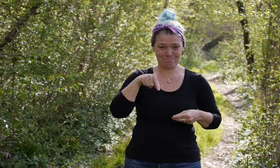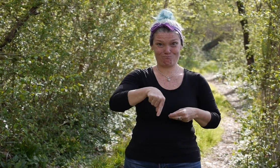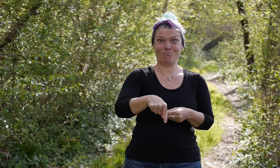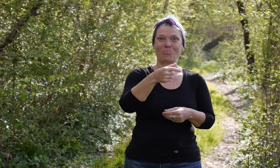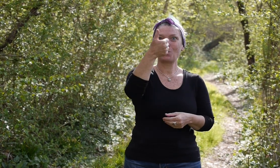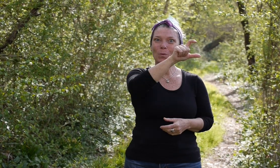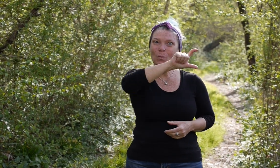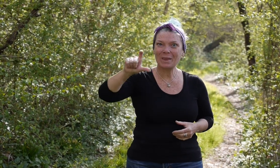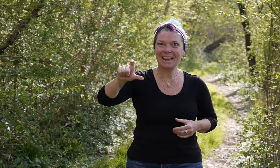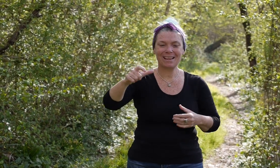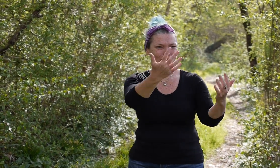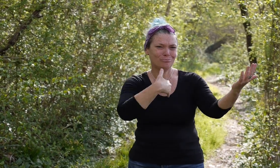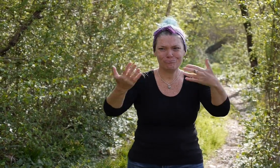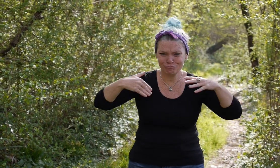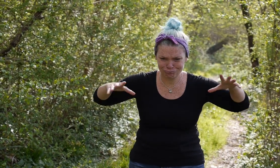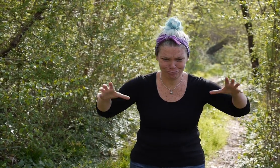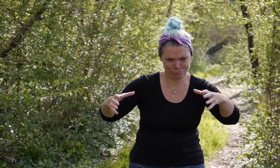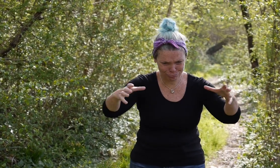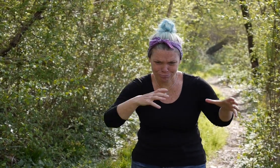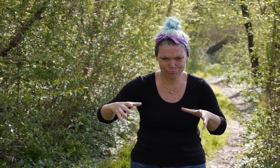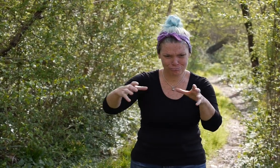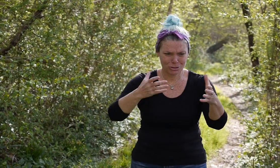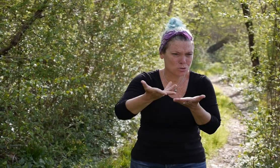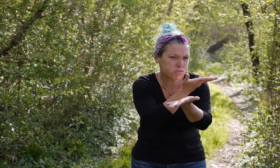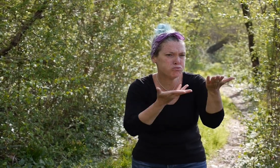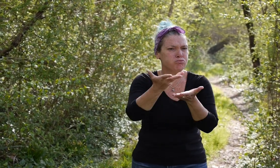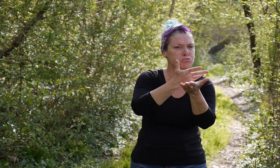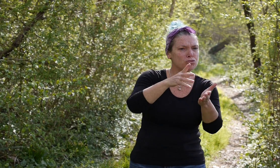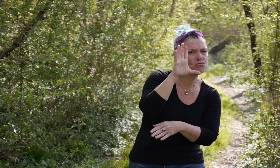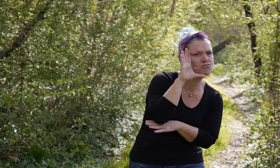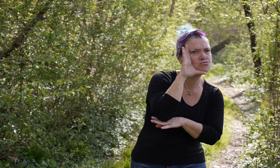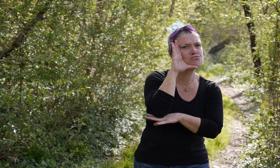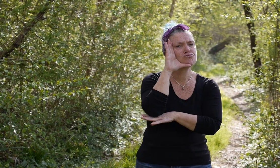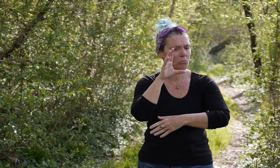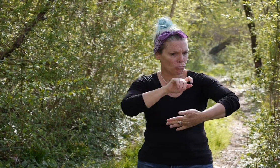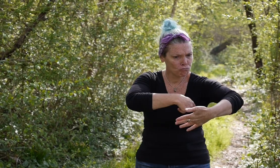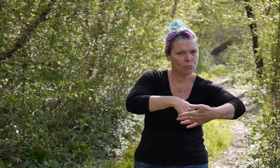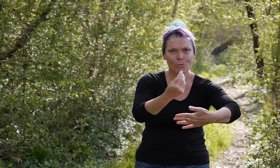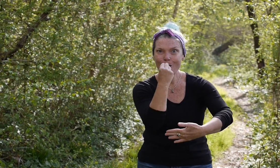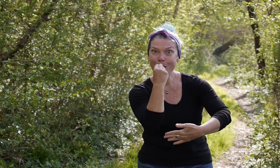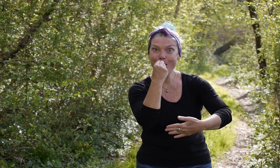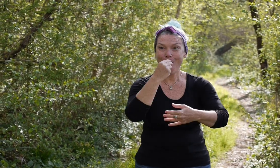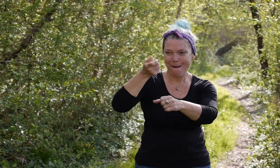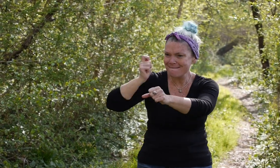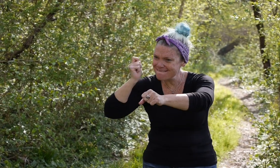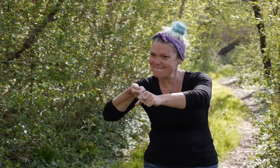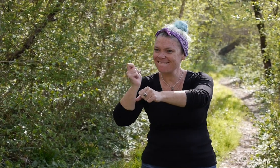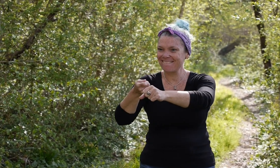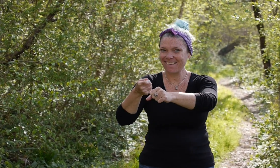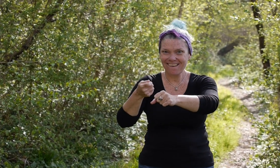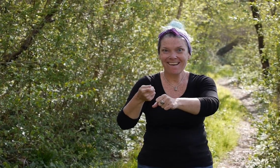one week coming together, for, sharing , teambuilding cooking food, creative manufacturing ...